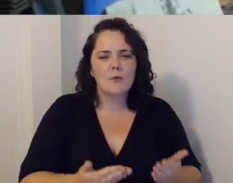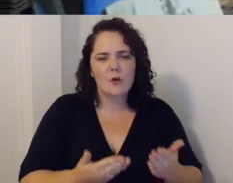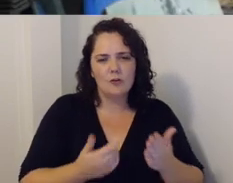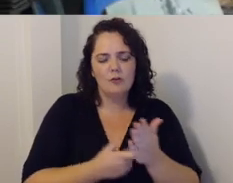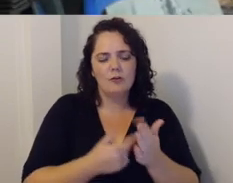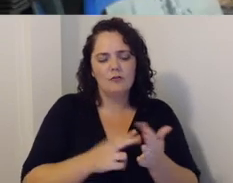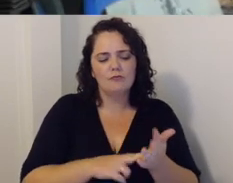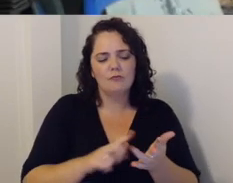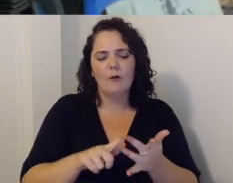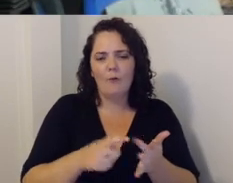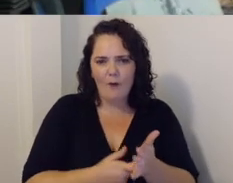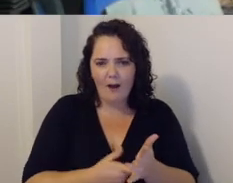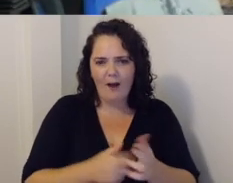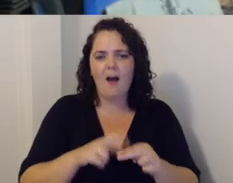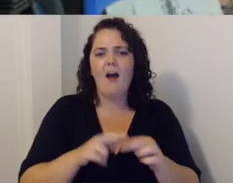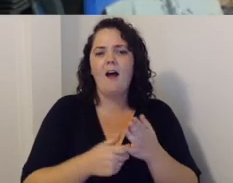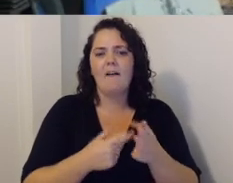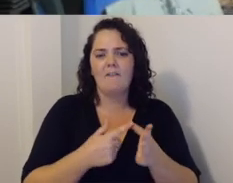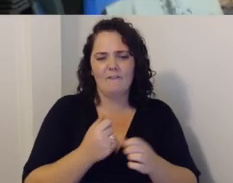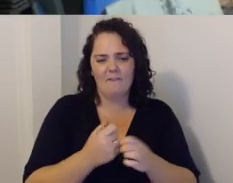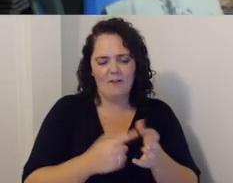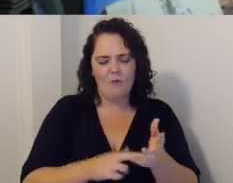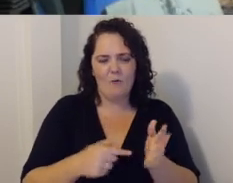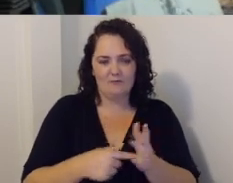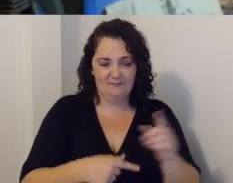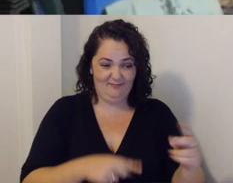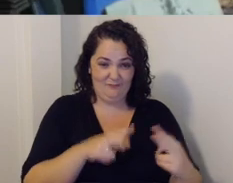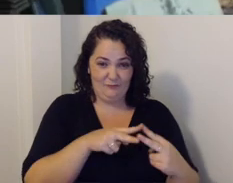Fragonard and we're going to do a little bit of a portrait and we're going to do just in the age of